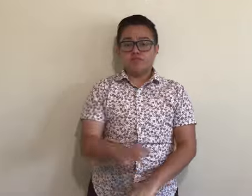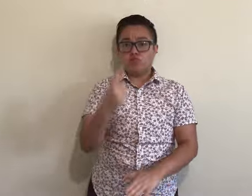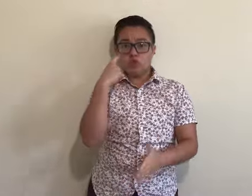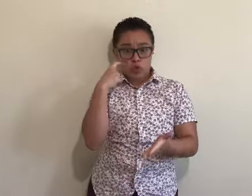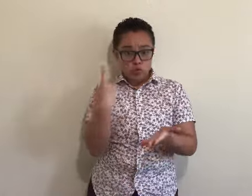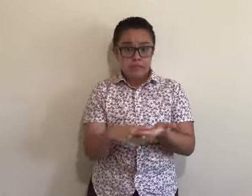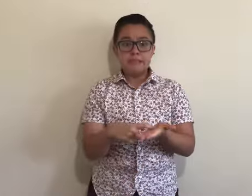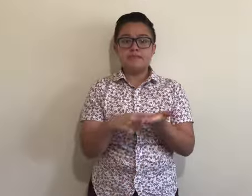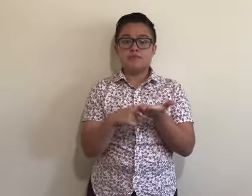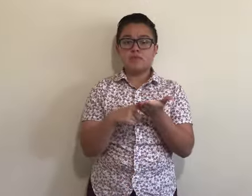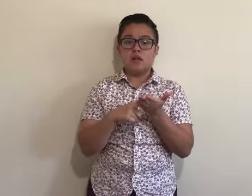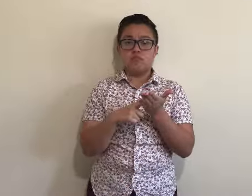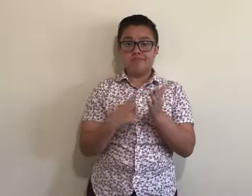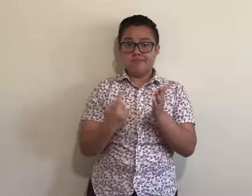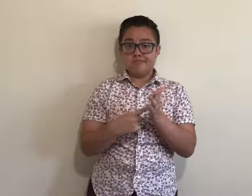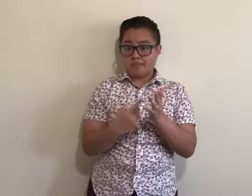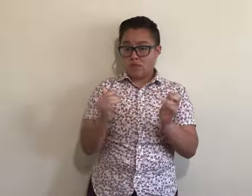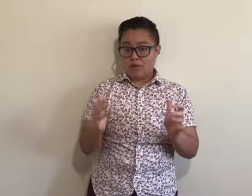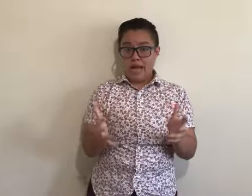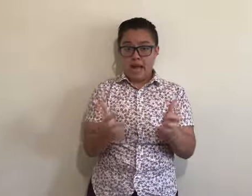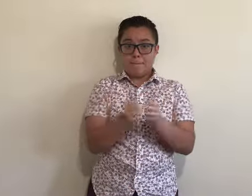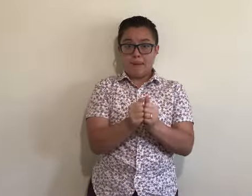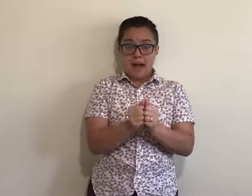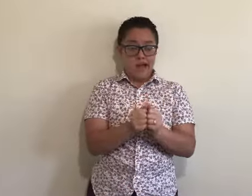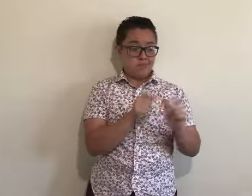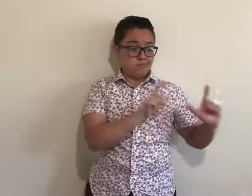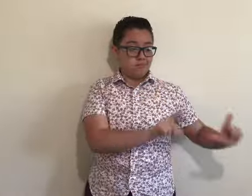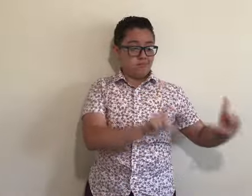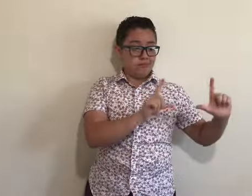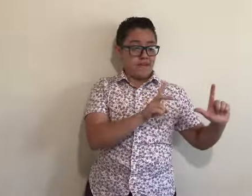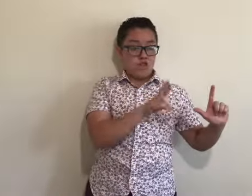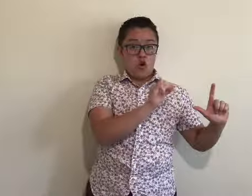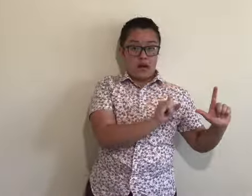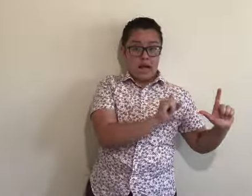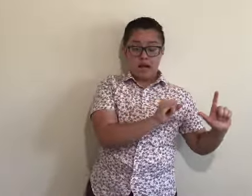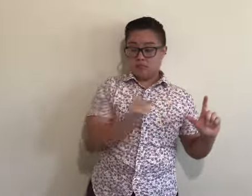You may have noticed the difference between VRI (Video Relay Interpreting)